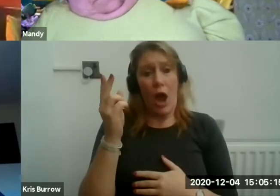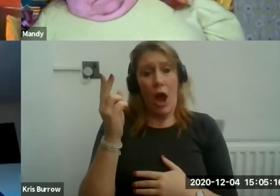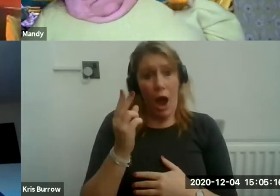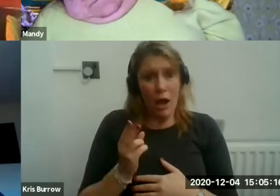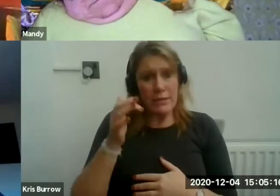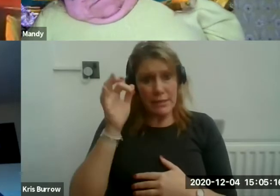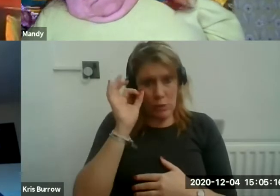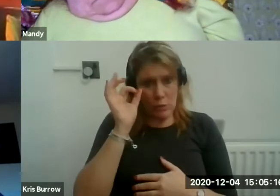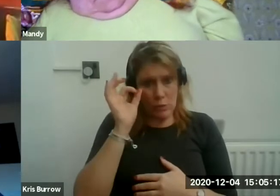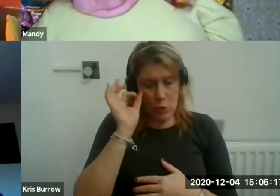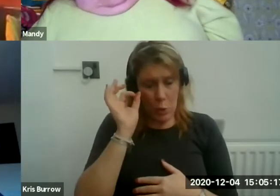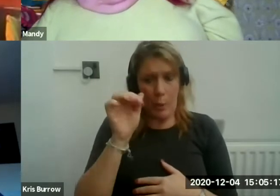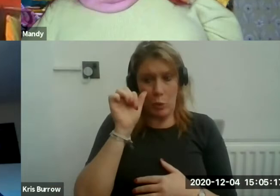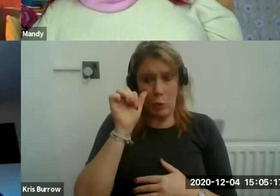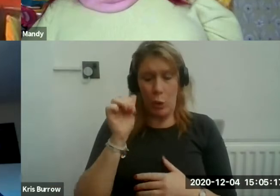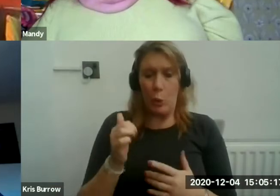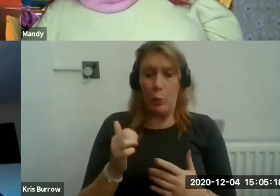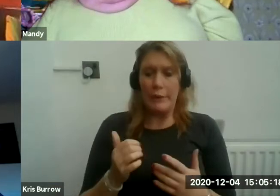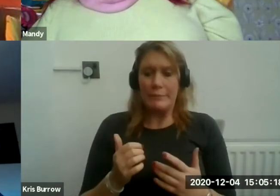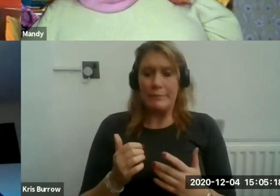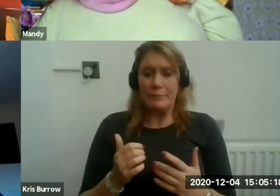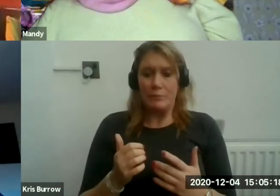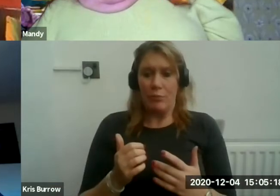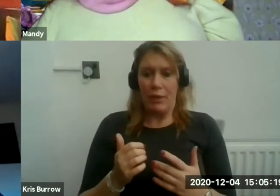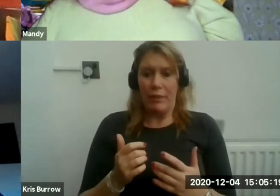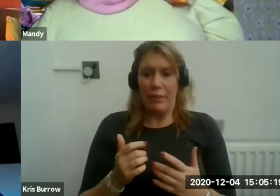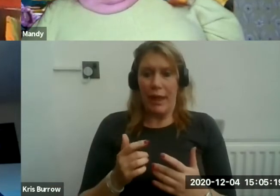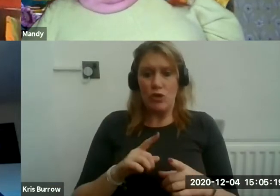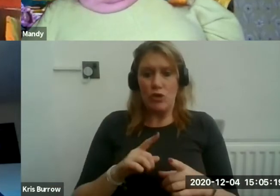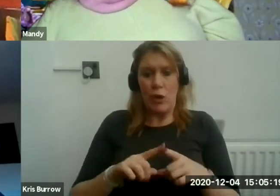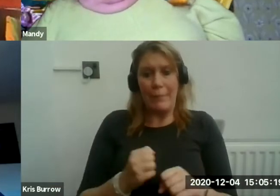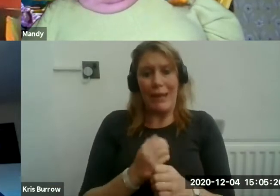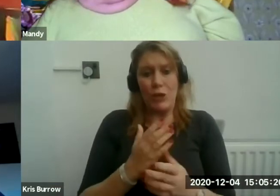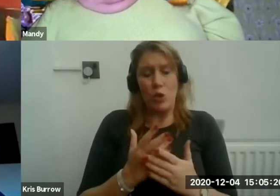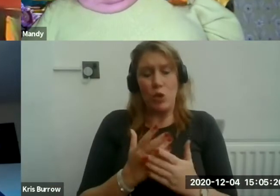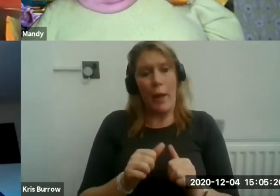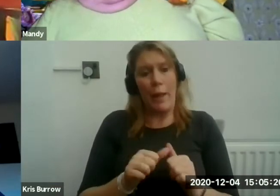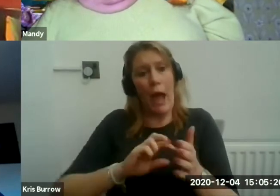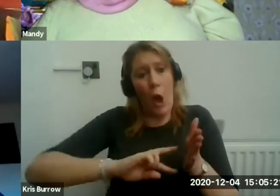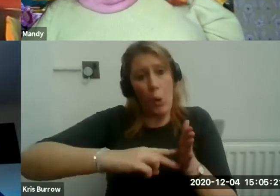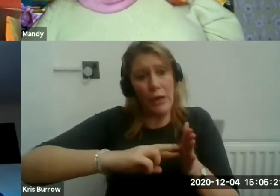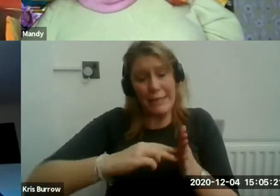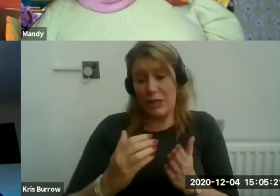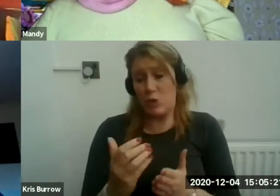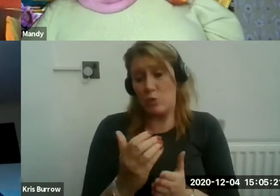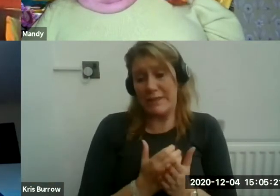stabilising and keeping our organisation safe, so that we could continue to make